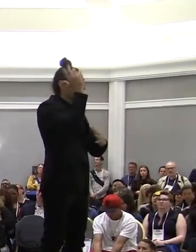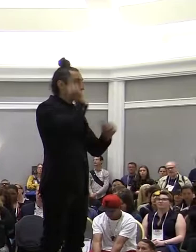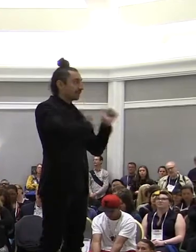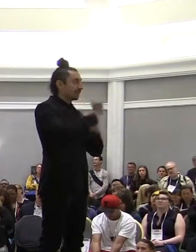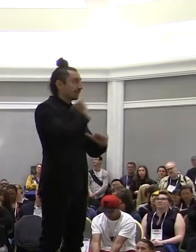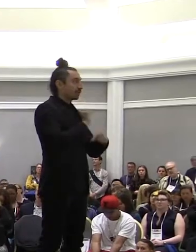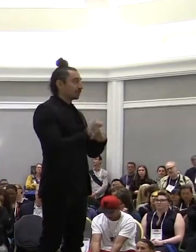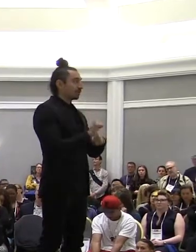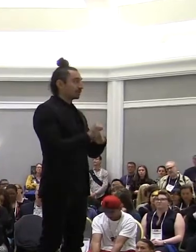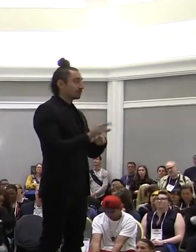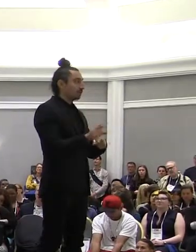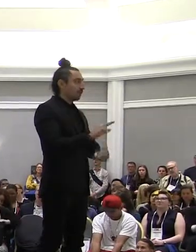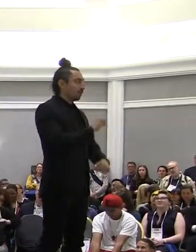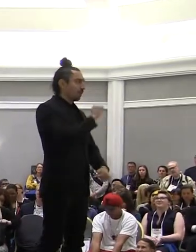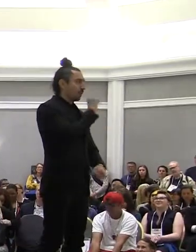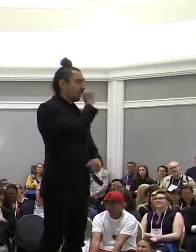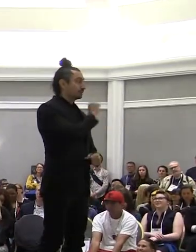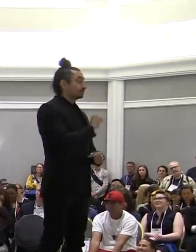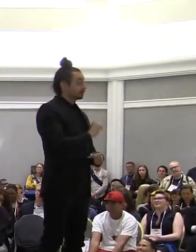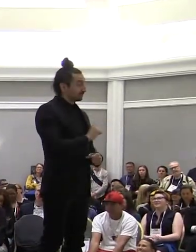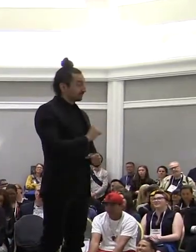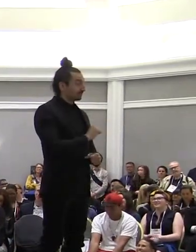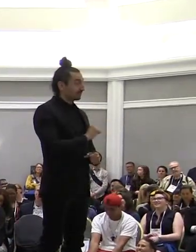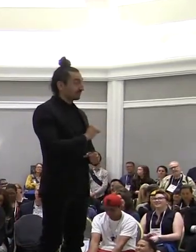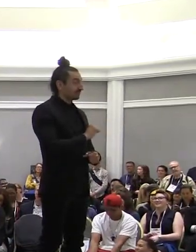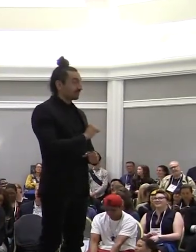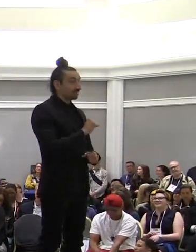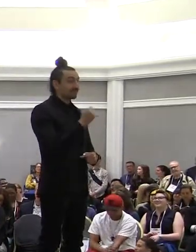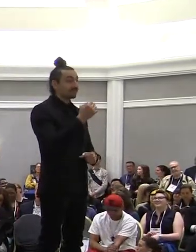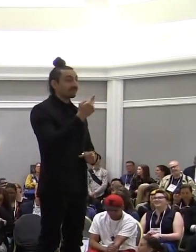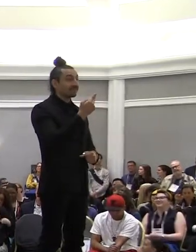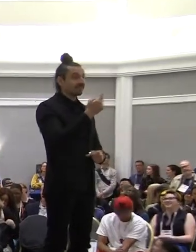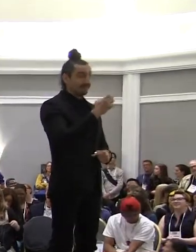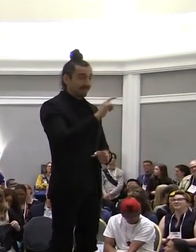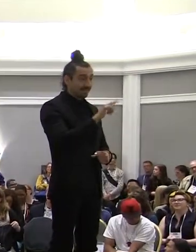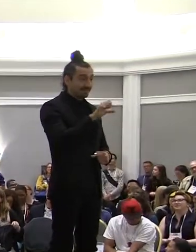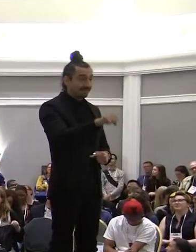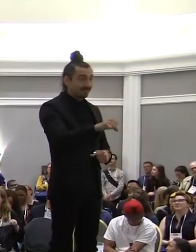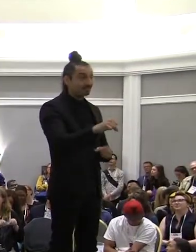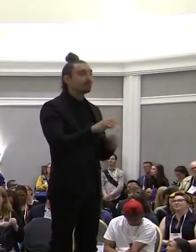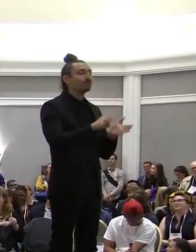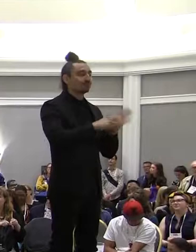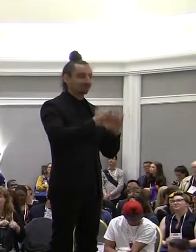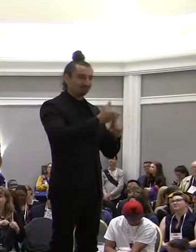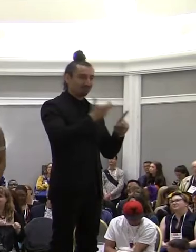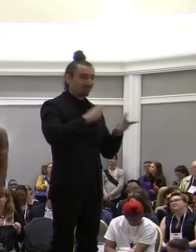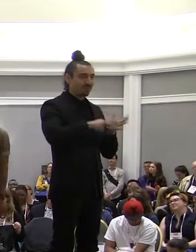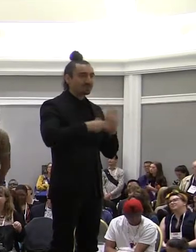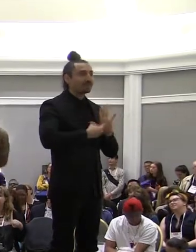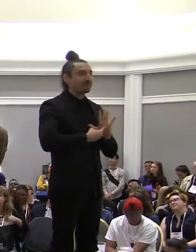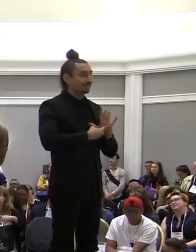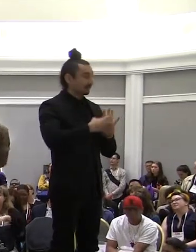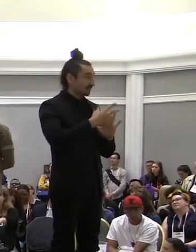Hell yes! So we are going to talk about what that means and we are going to do some plays,